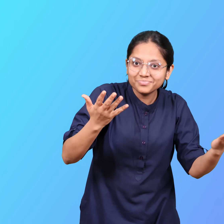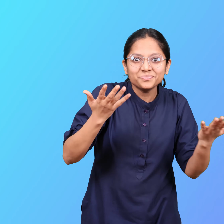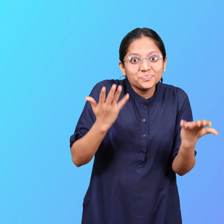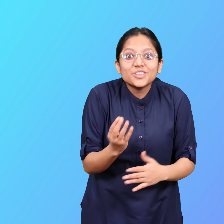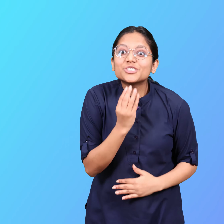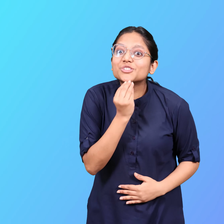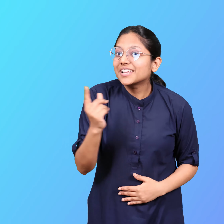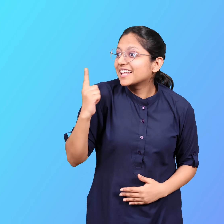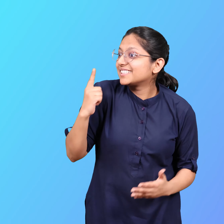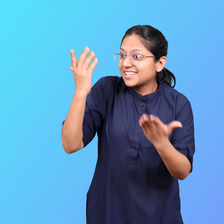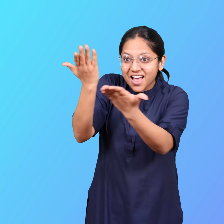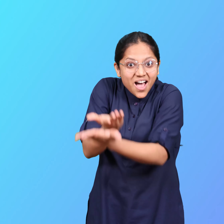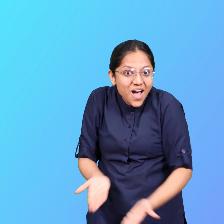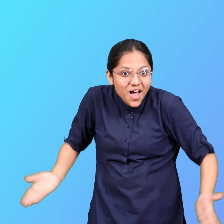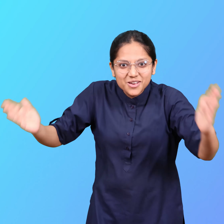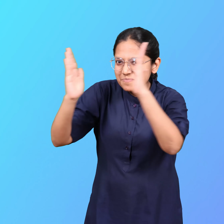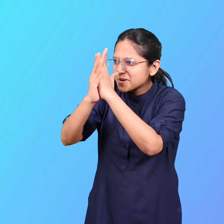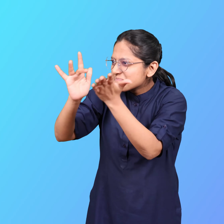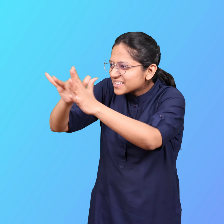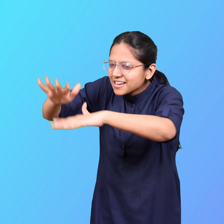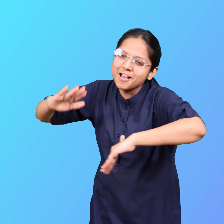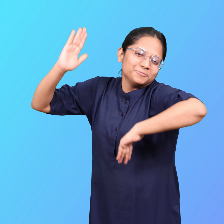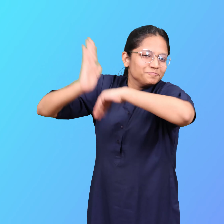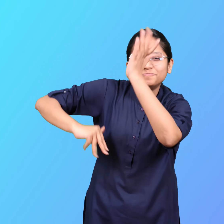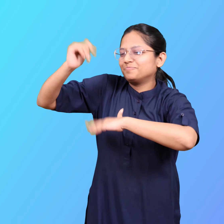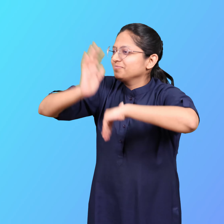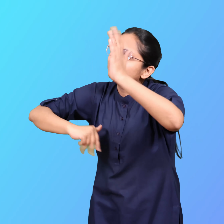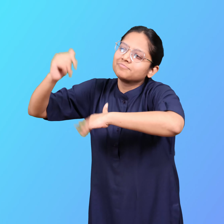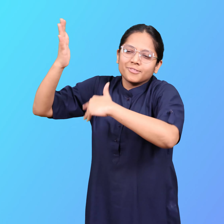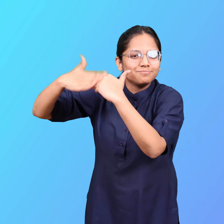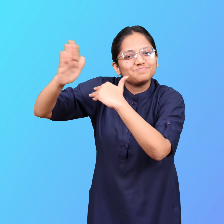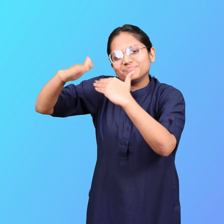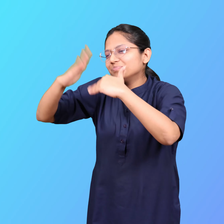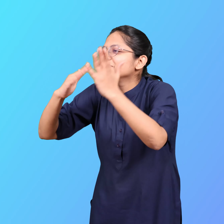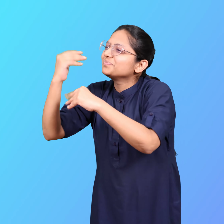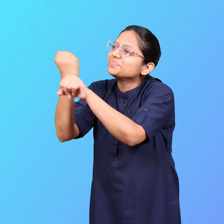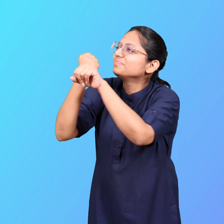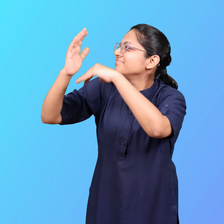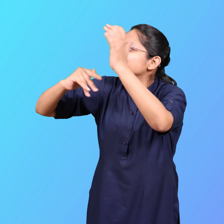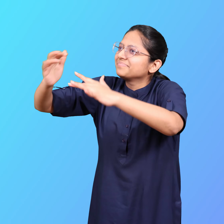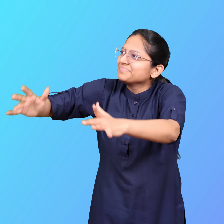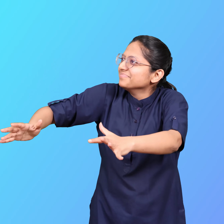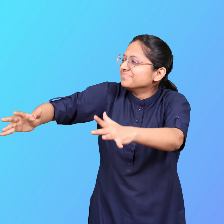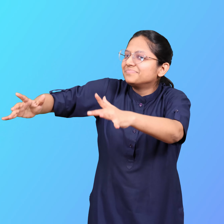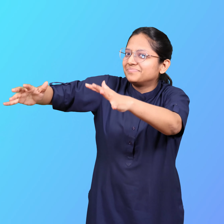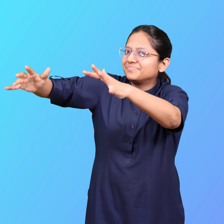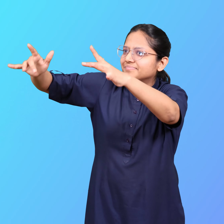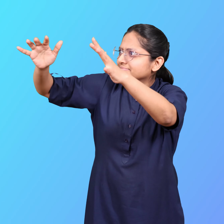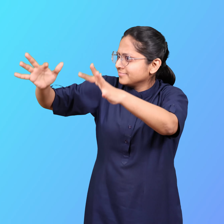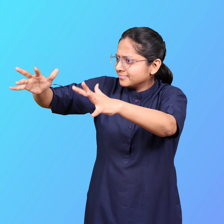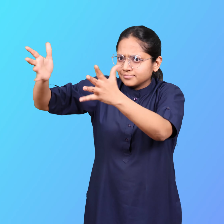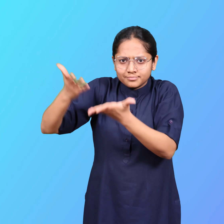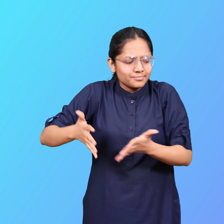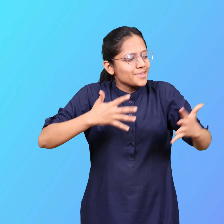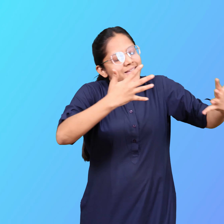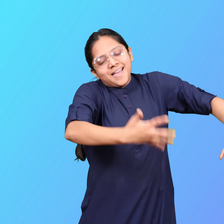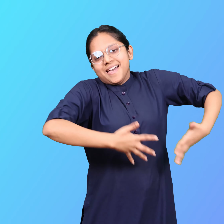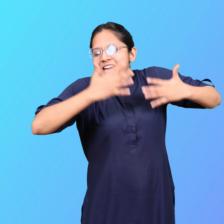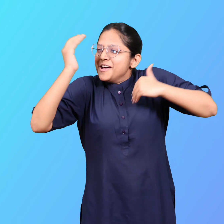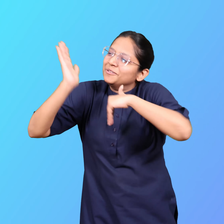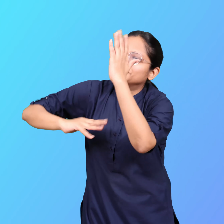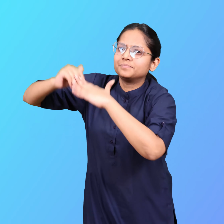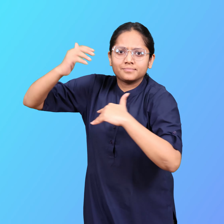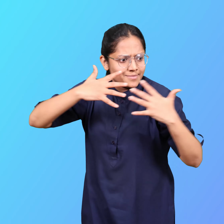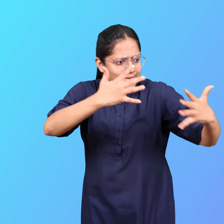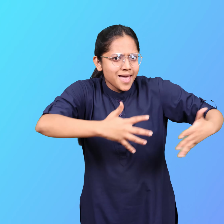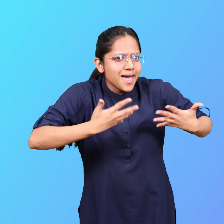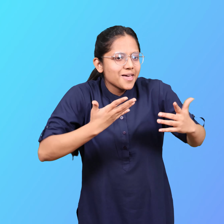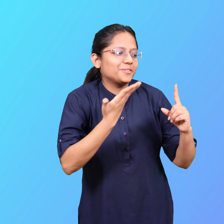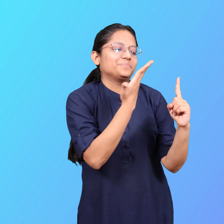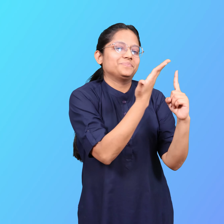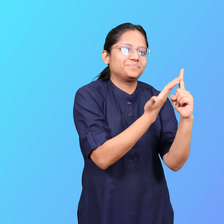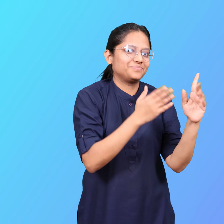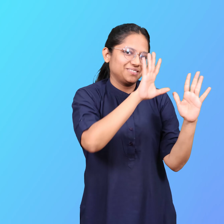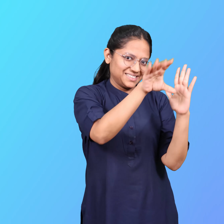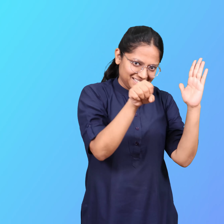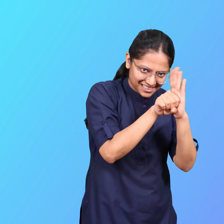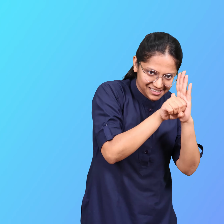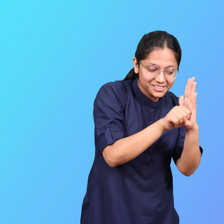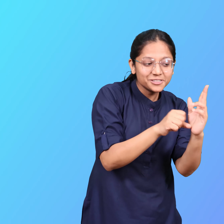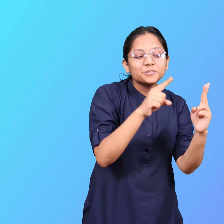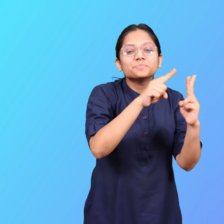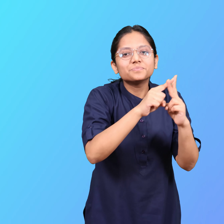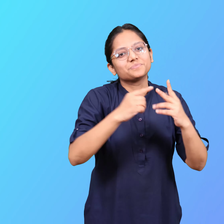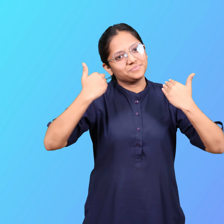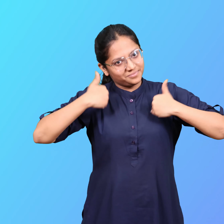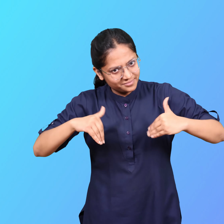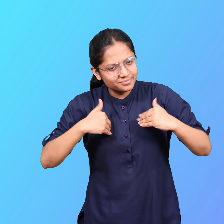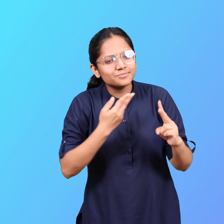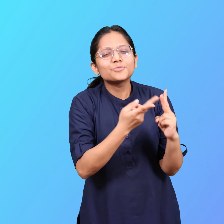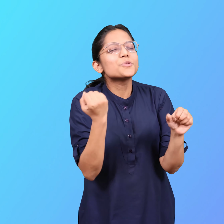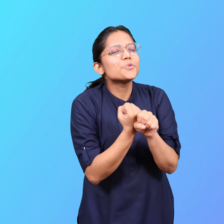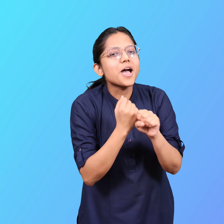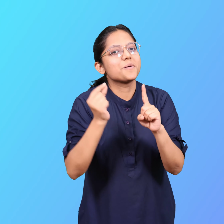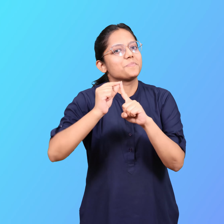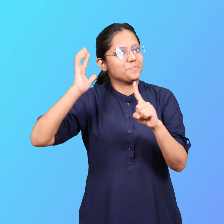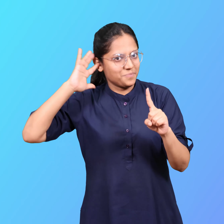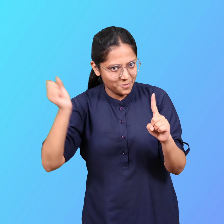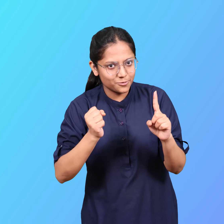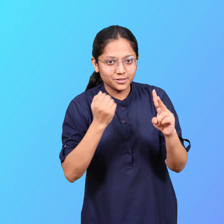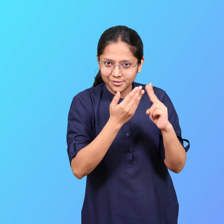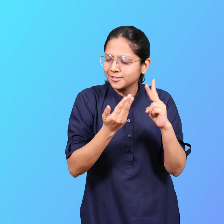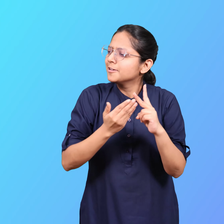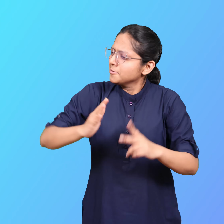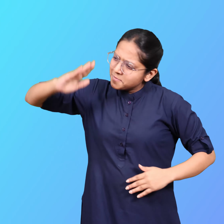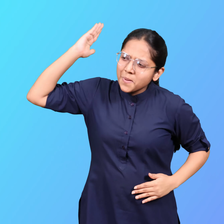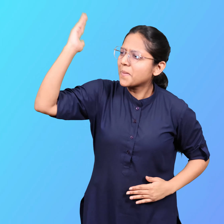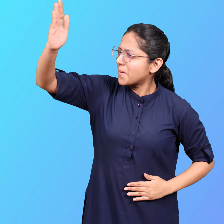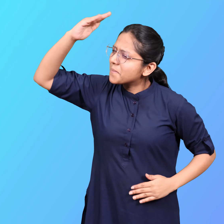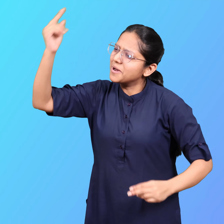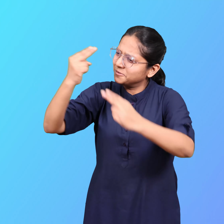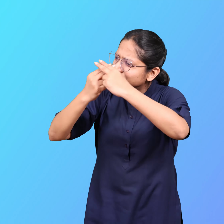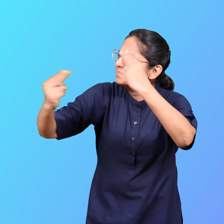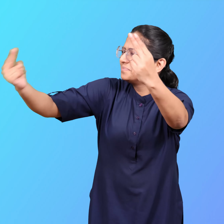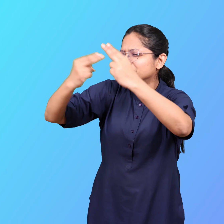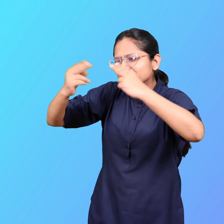So the Jewish leaders continued to build. Encouraged by the preaching of Haggai the prophet and Zechariah son of Iddo, they had great success.